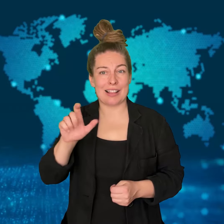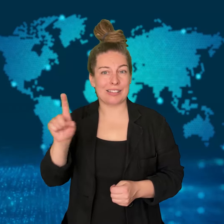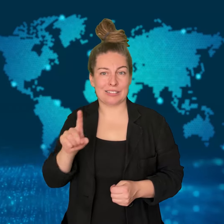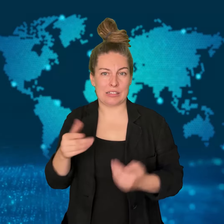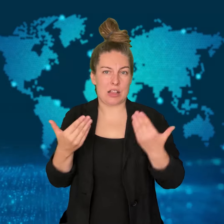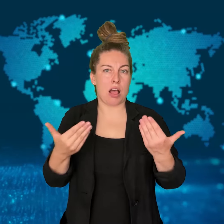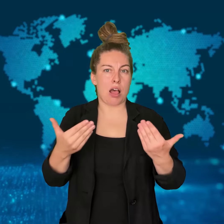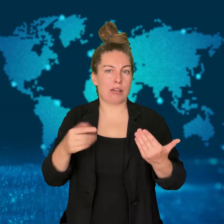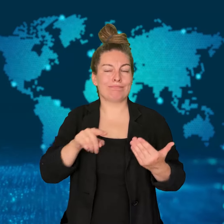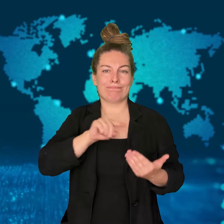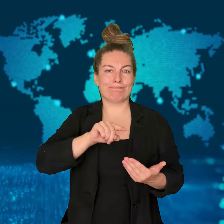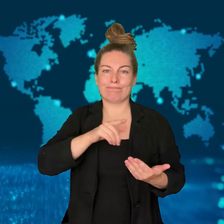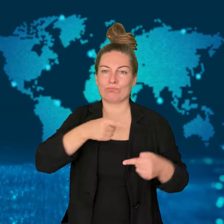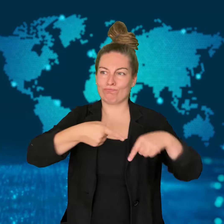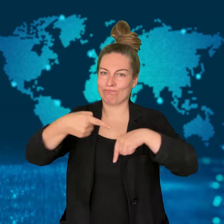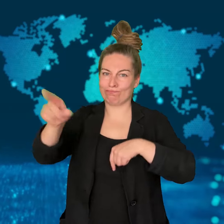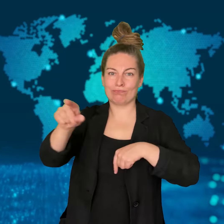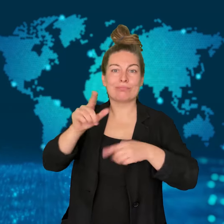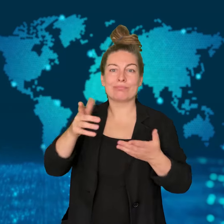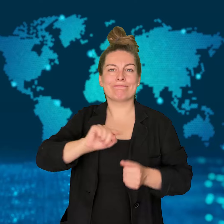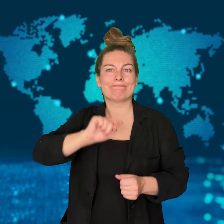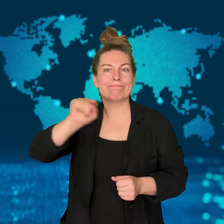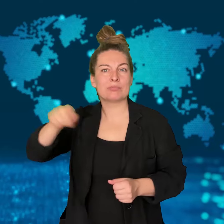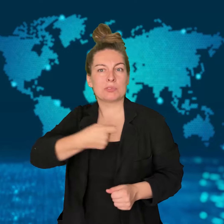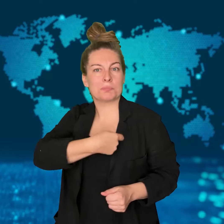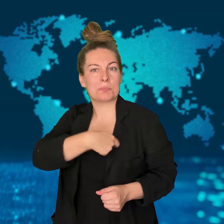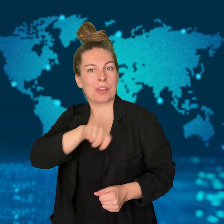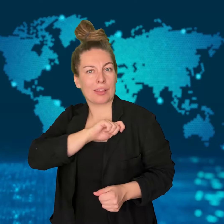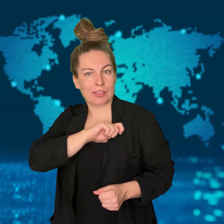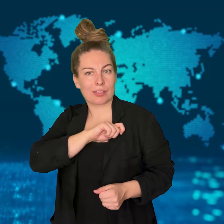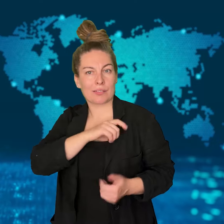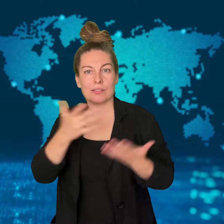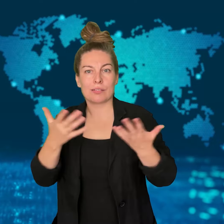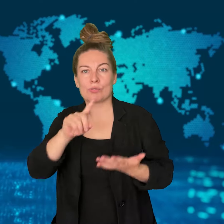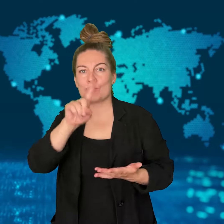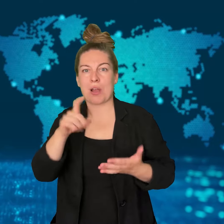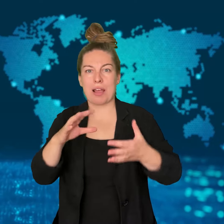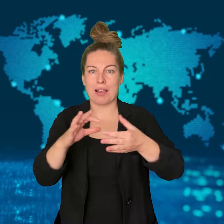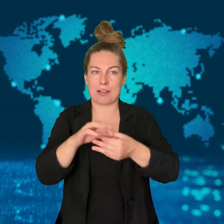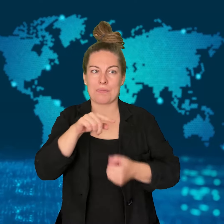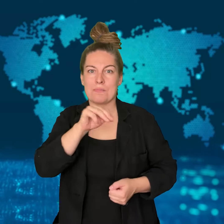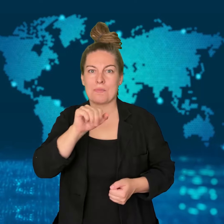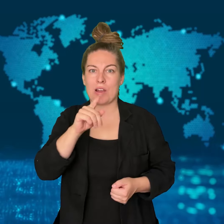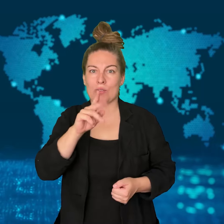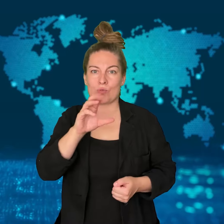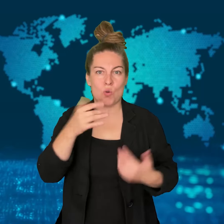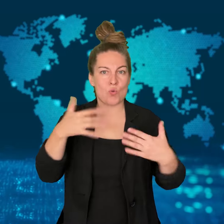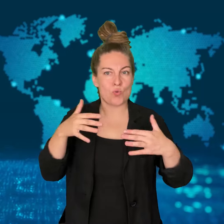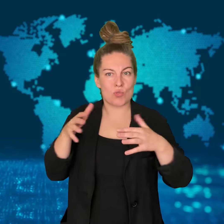GonzÃ¡lez has been in exile in Spain since last week after being threatened by